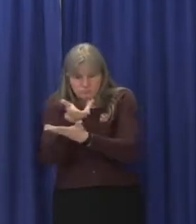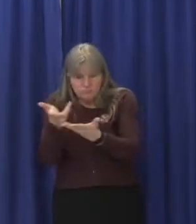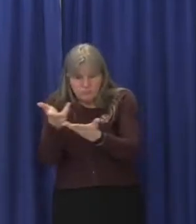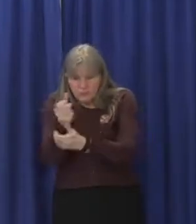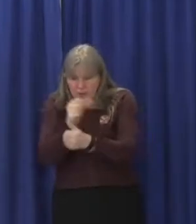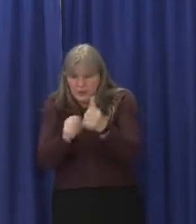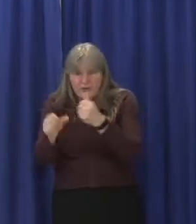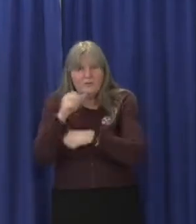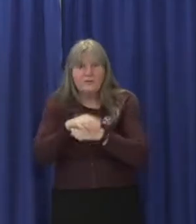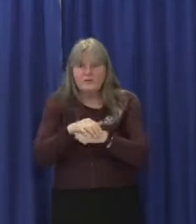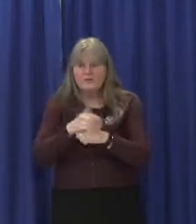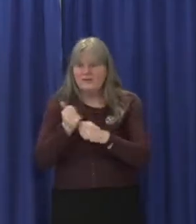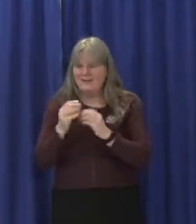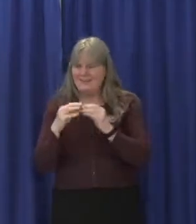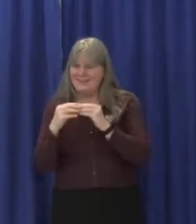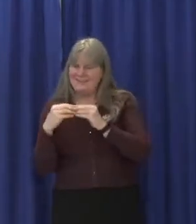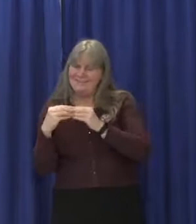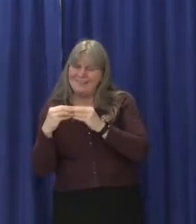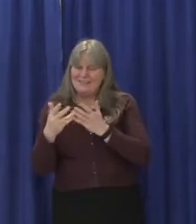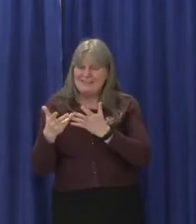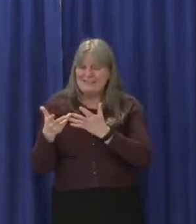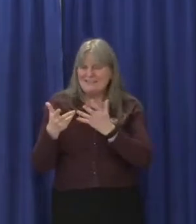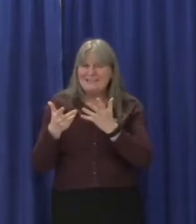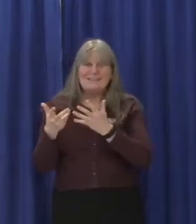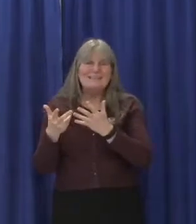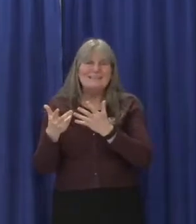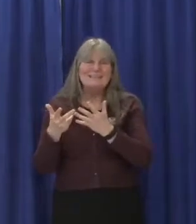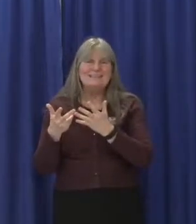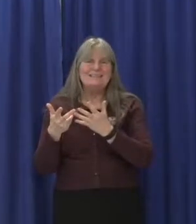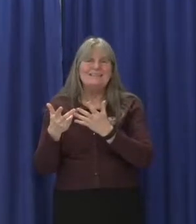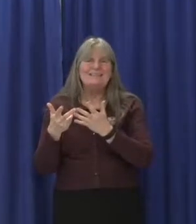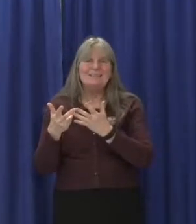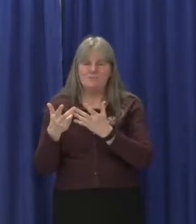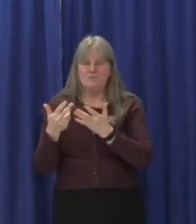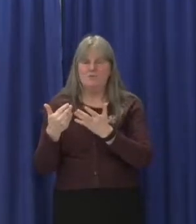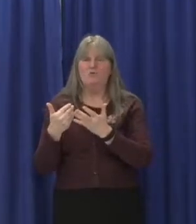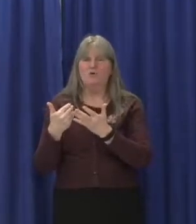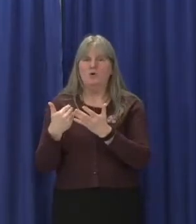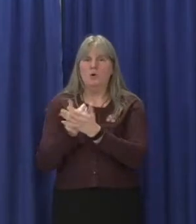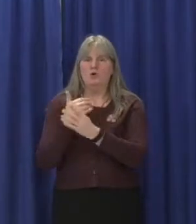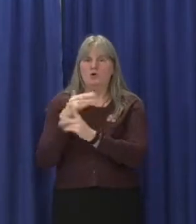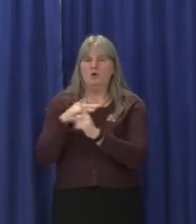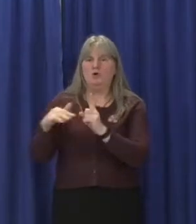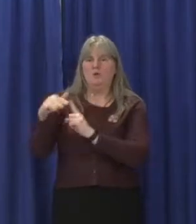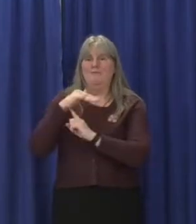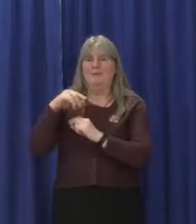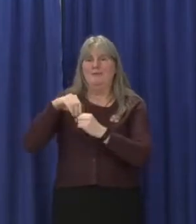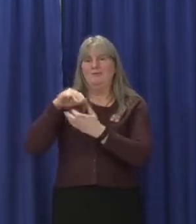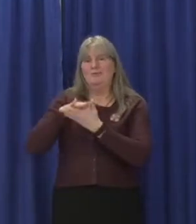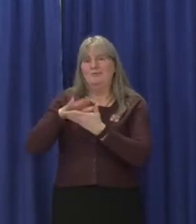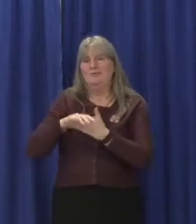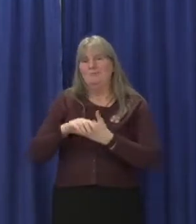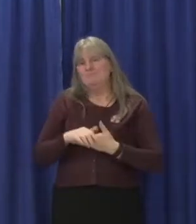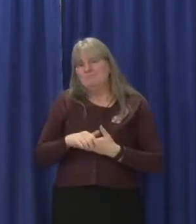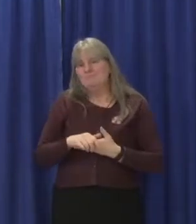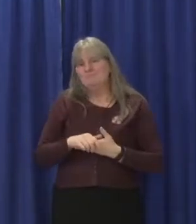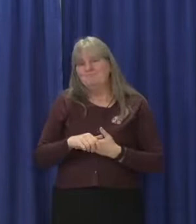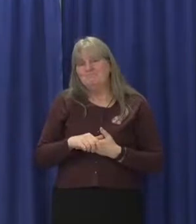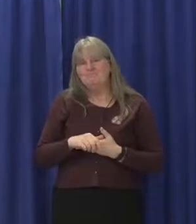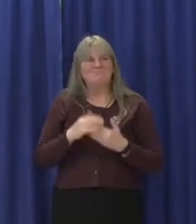again, be as flexible as possible in this-- in this new scenario that we find ourselves in. Thank you.